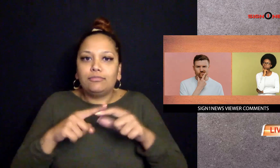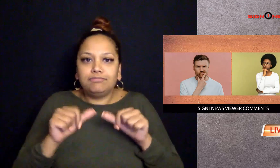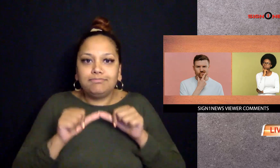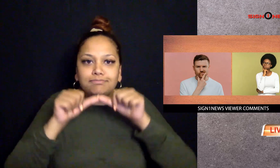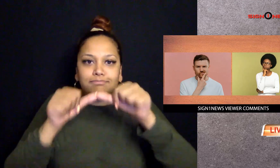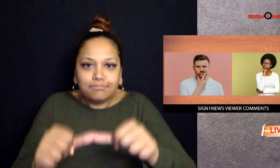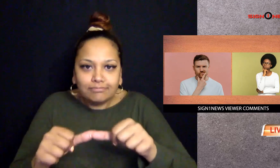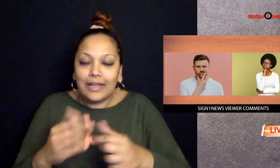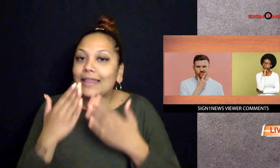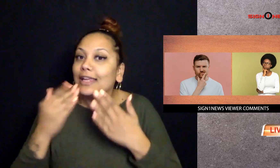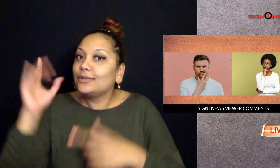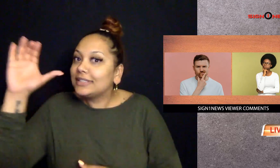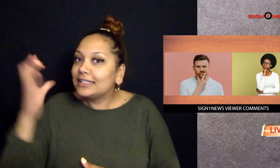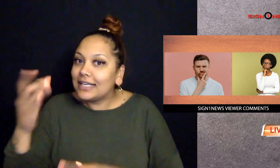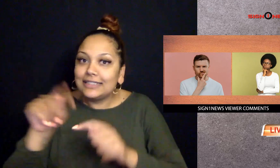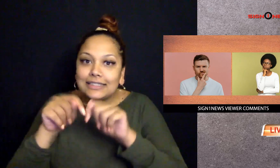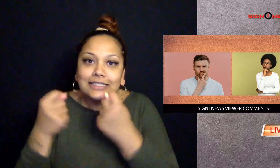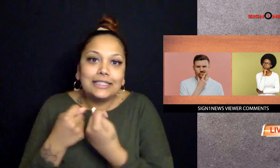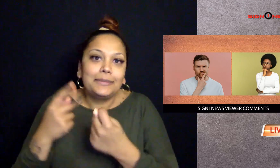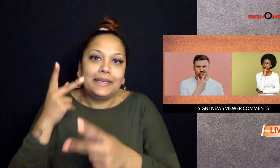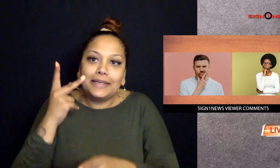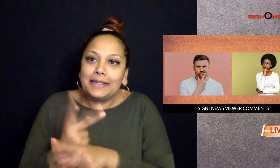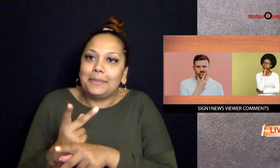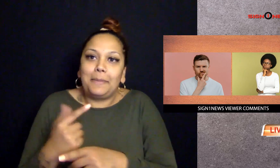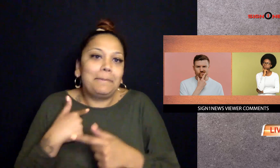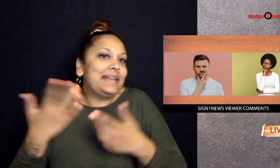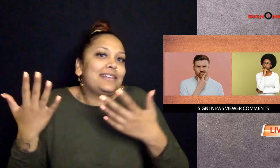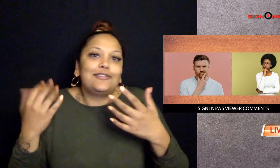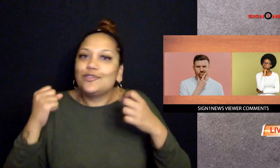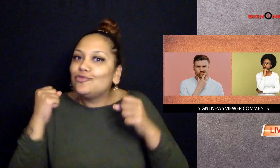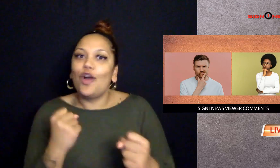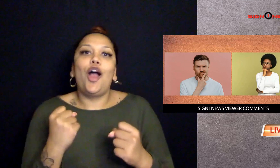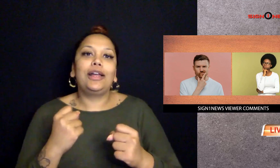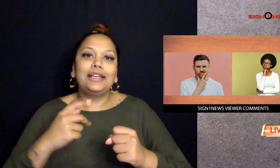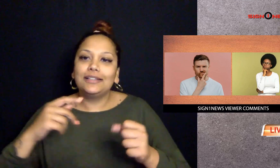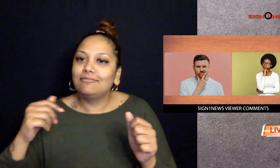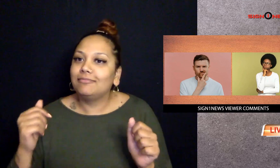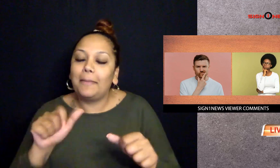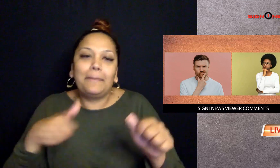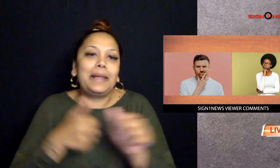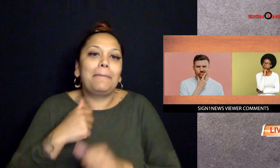inspiration to keep going thank you to the Sign1News team for keeping me strong as well